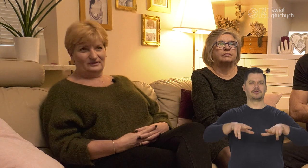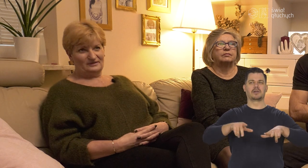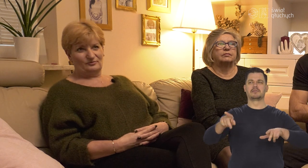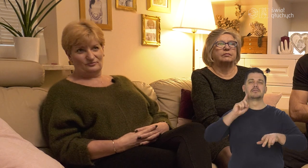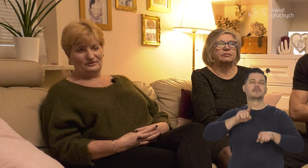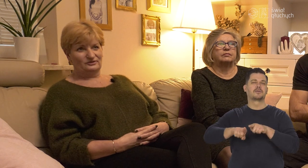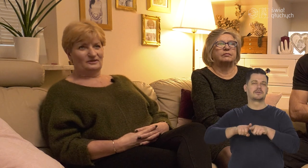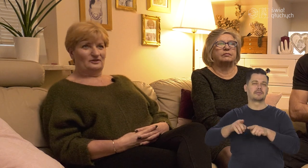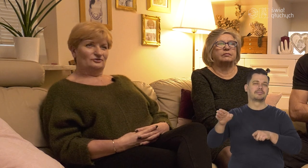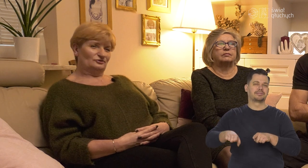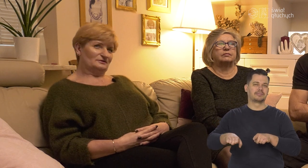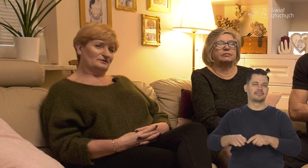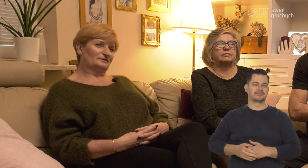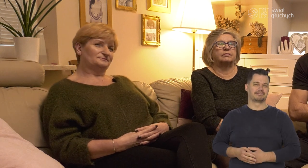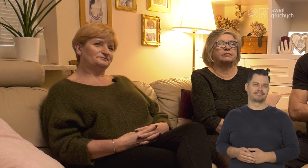now after the death of my sister.